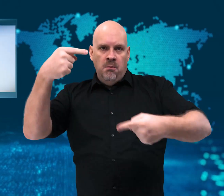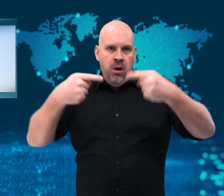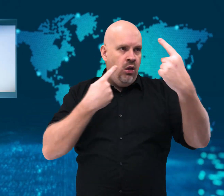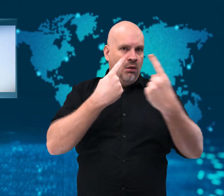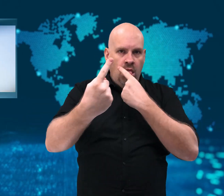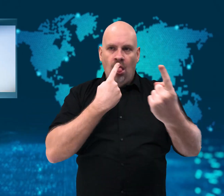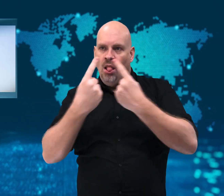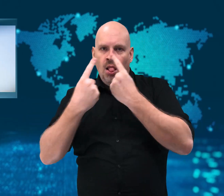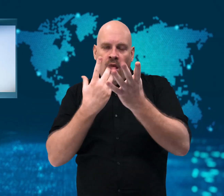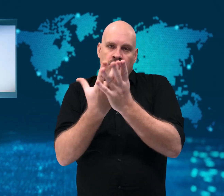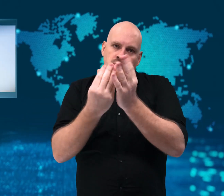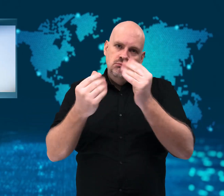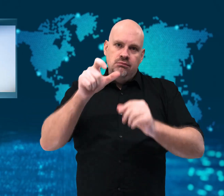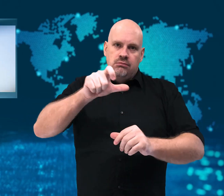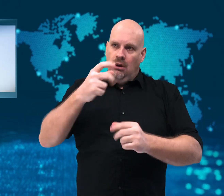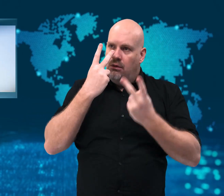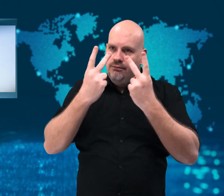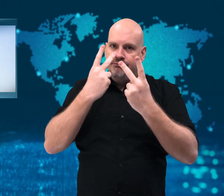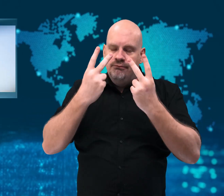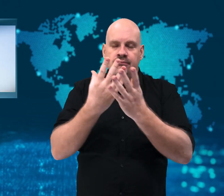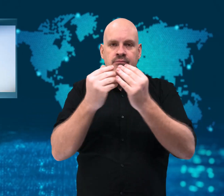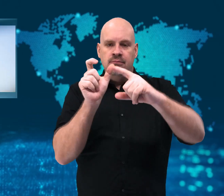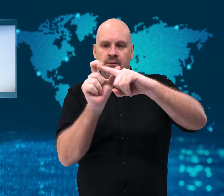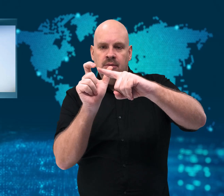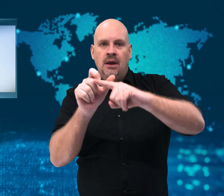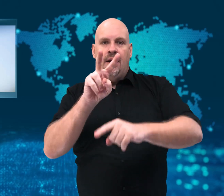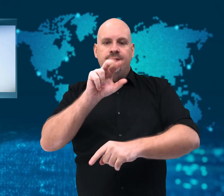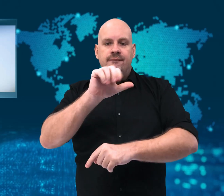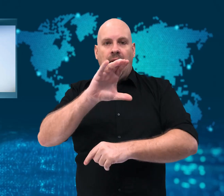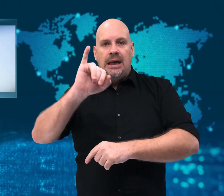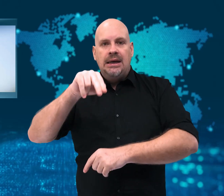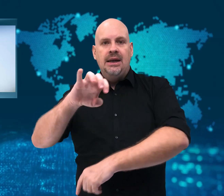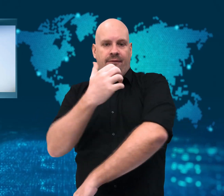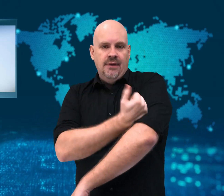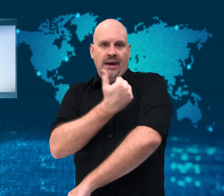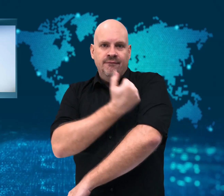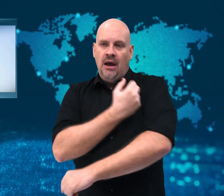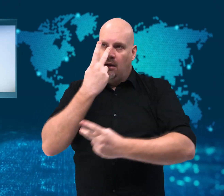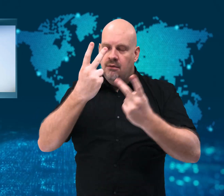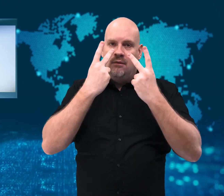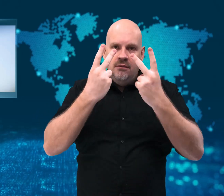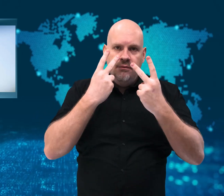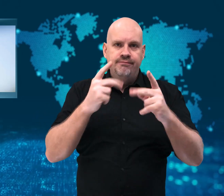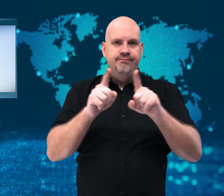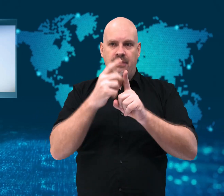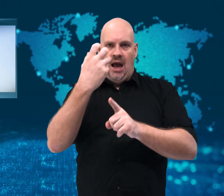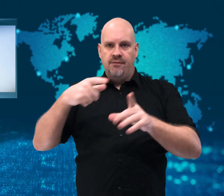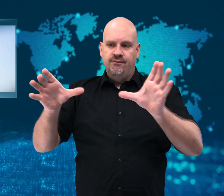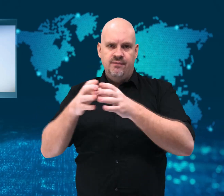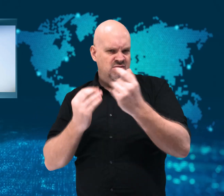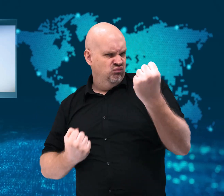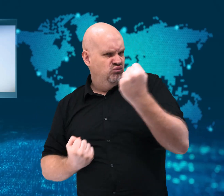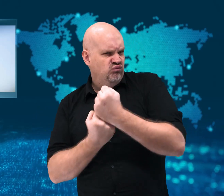Vaccines also became a political issue.